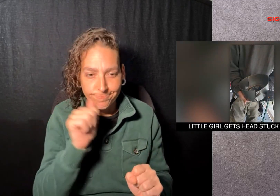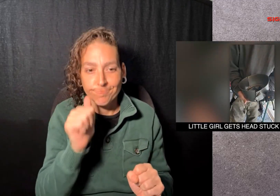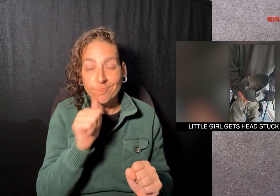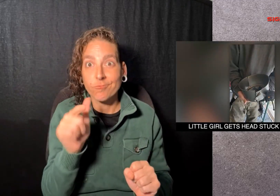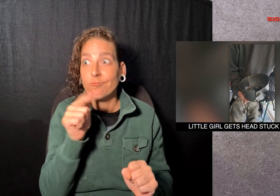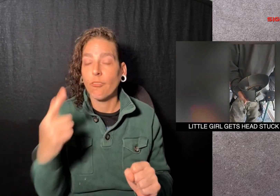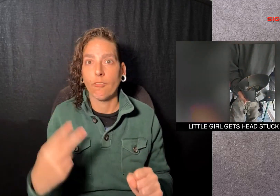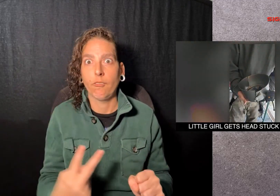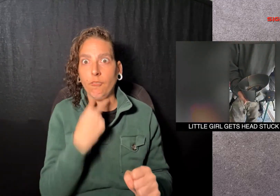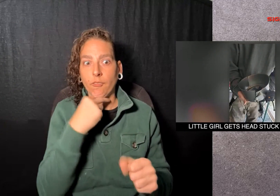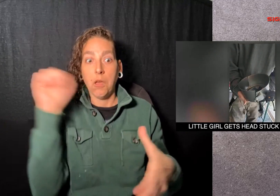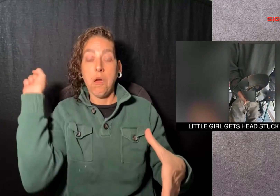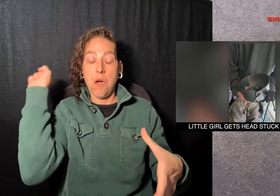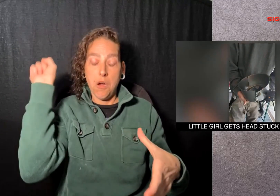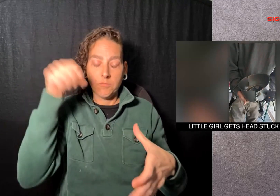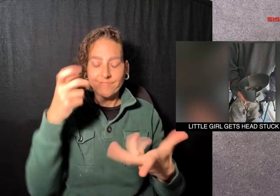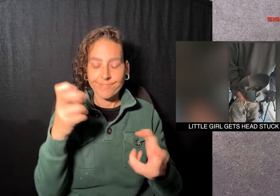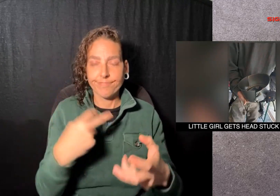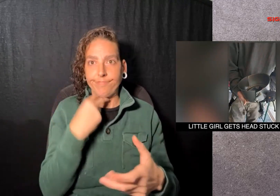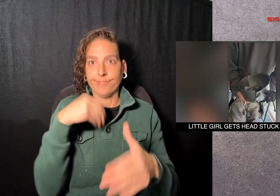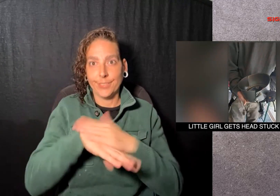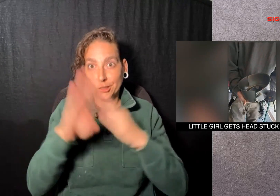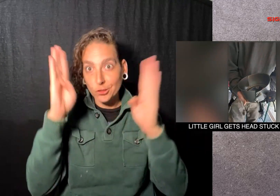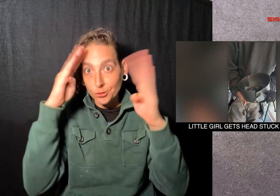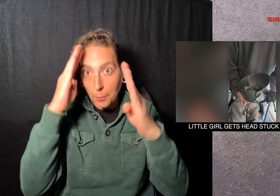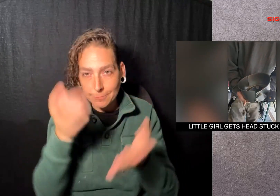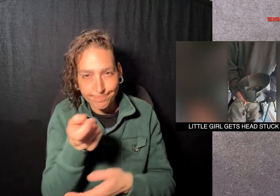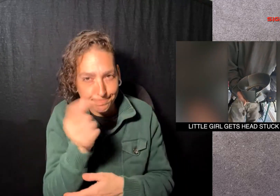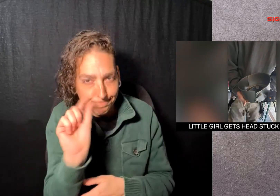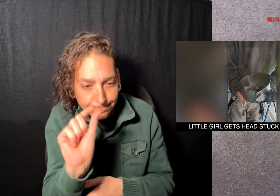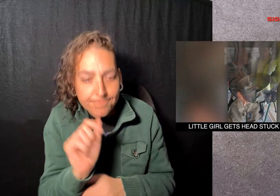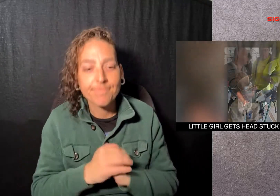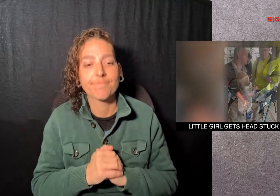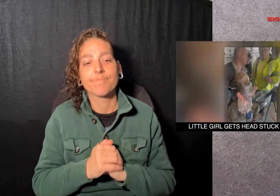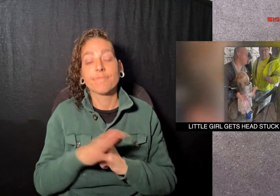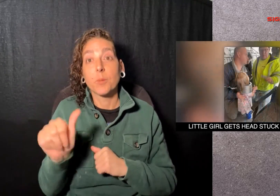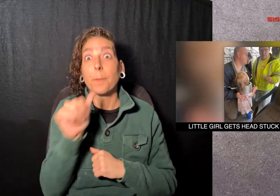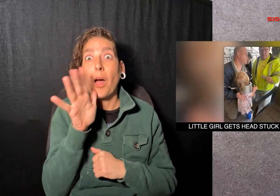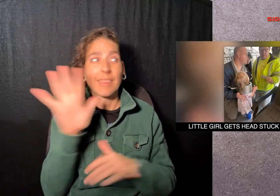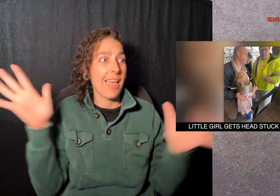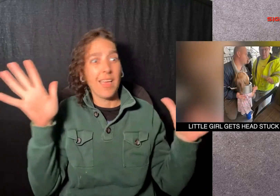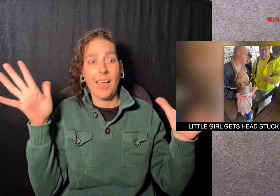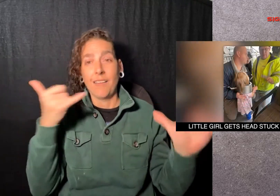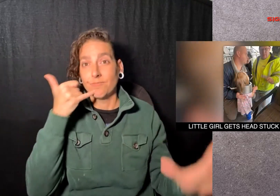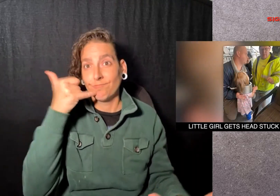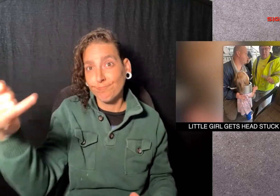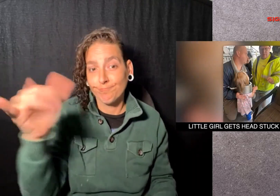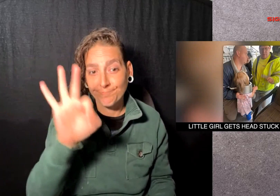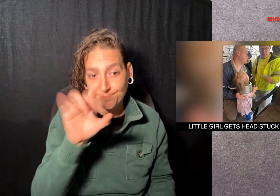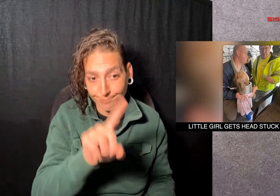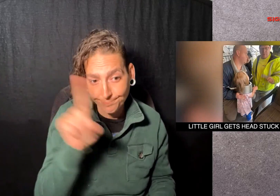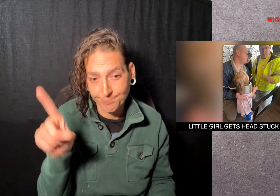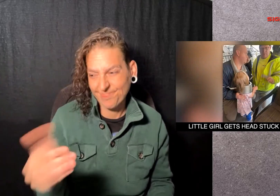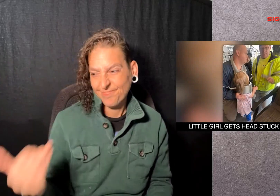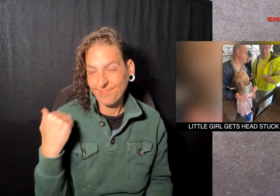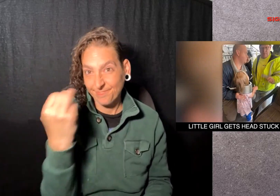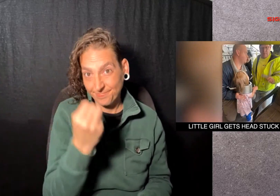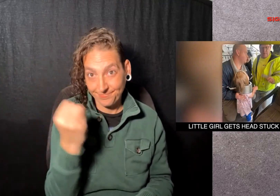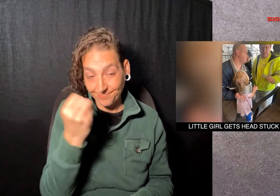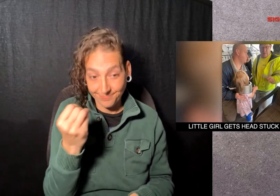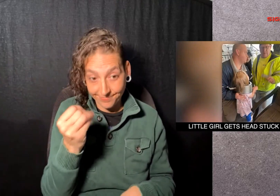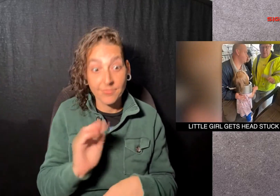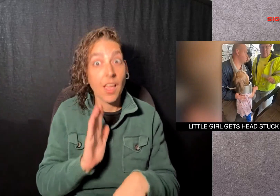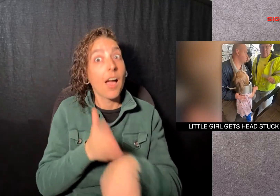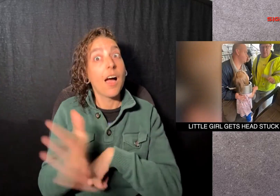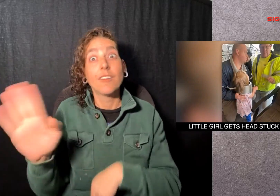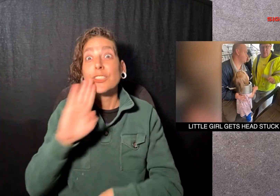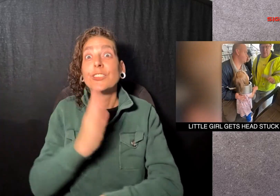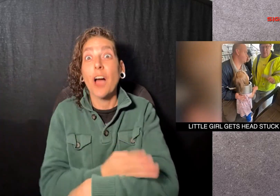herself into a little bit of trouble a mother call 911 Monday after her two-year-old daughter